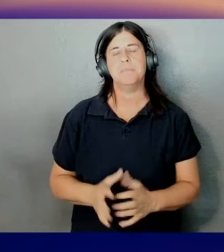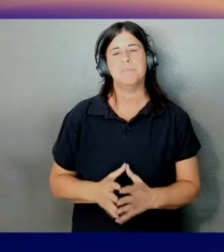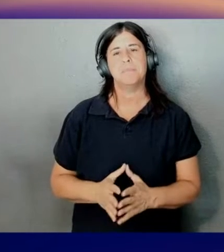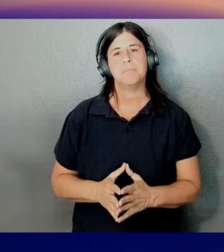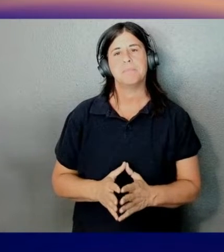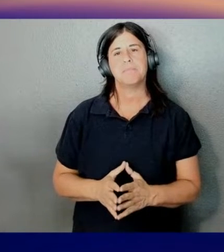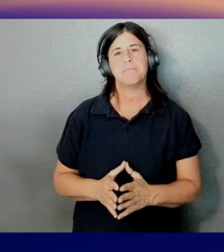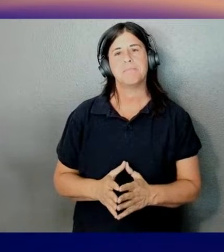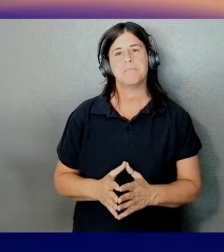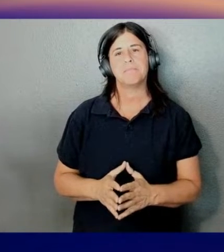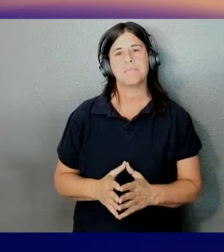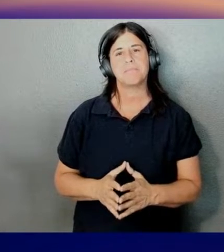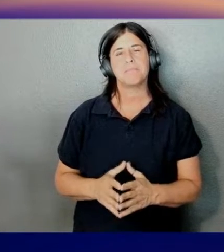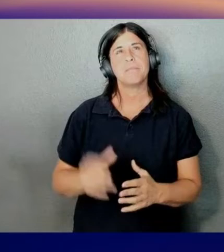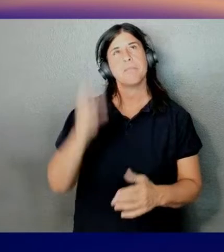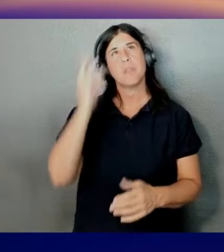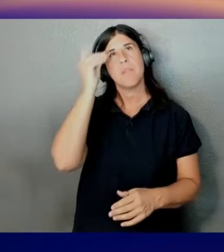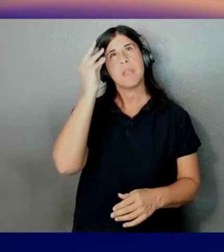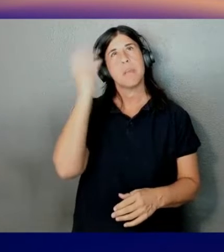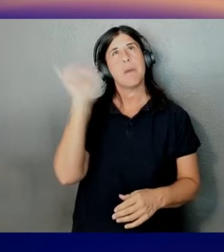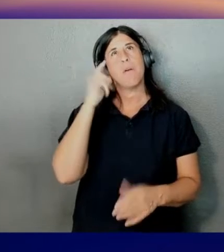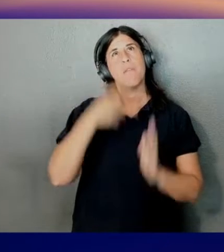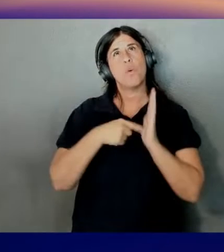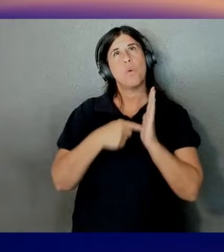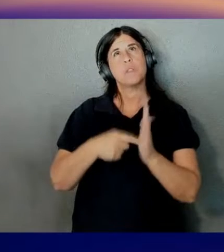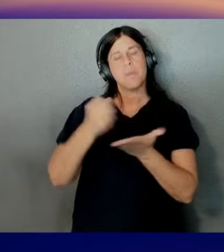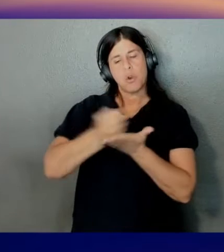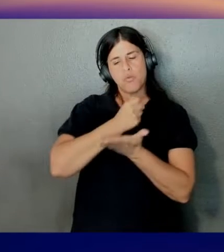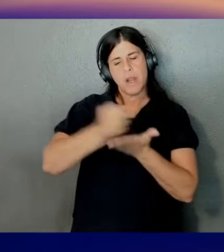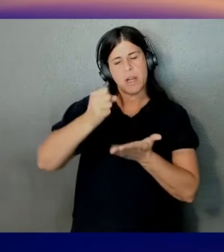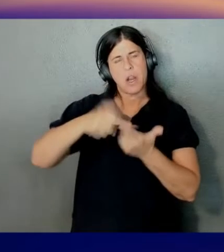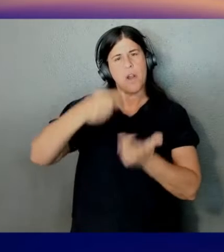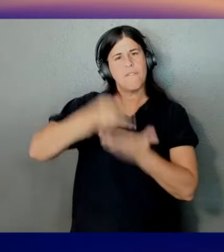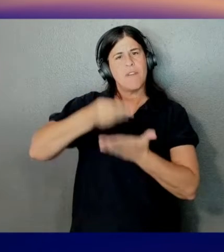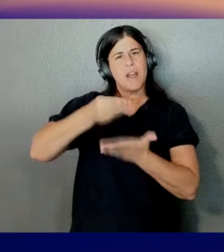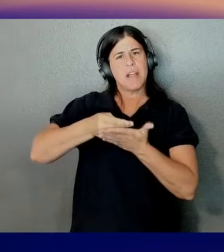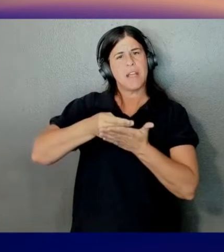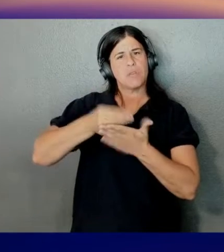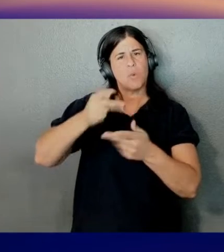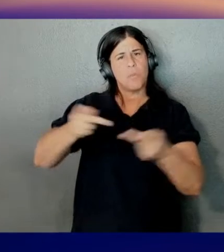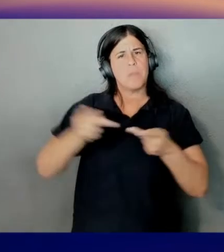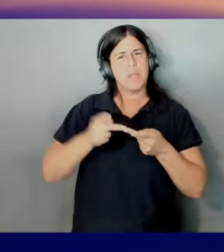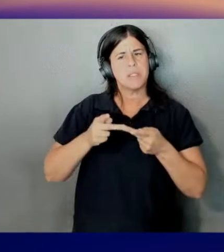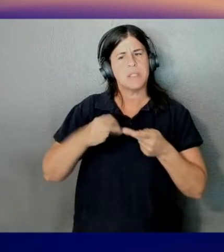if we think about, for example, credit cards and financial institutions. I'm sure most of us have received at some point